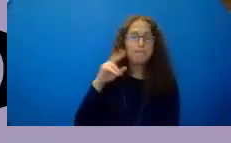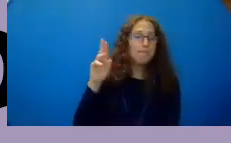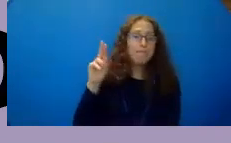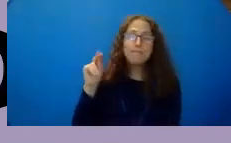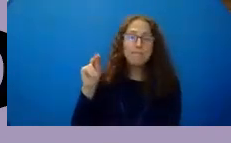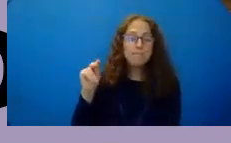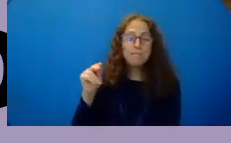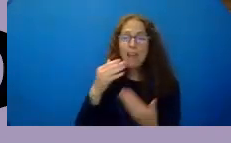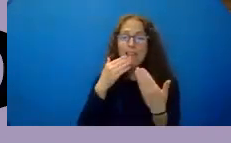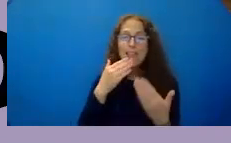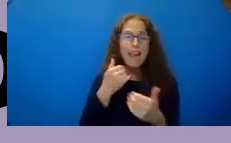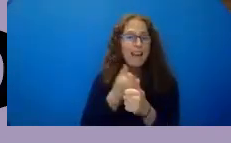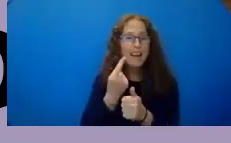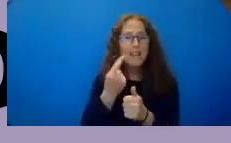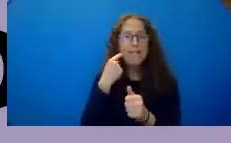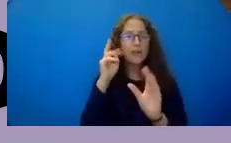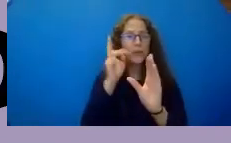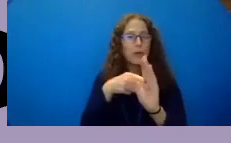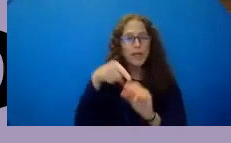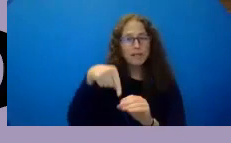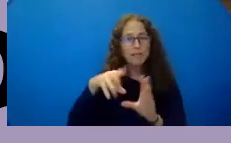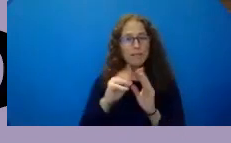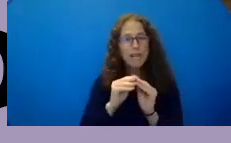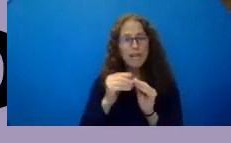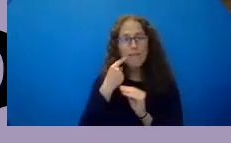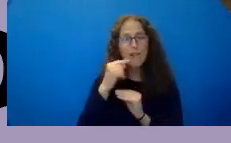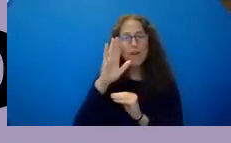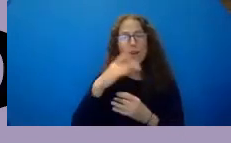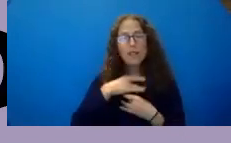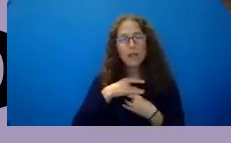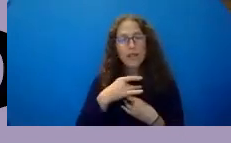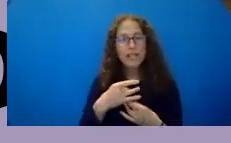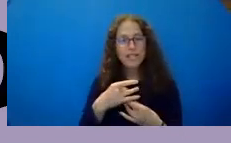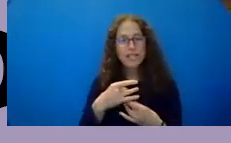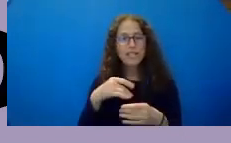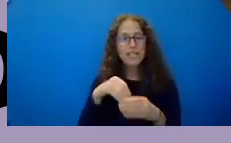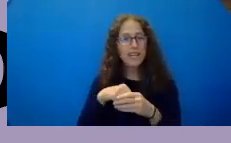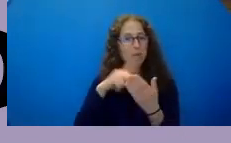OR VIRGINIA?